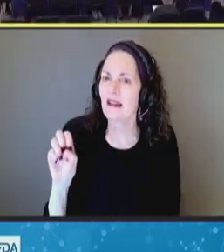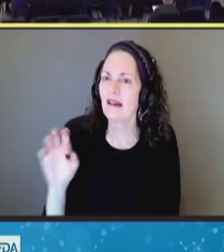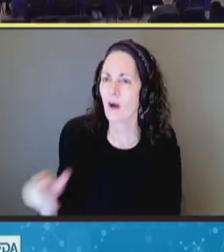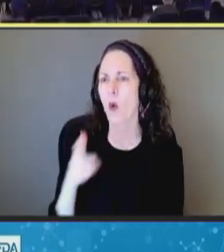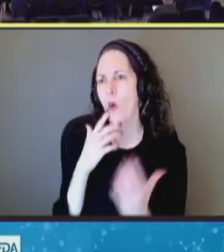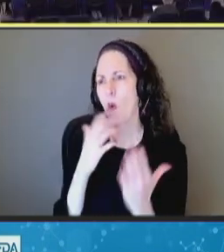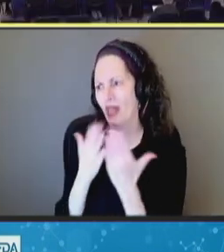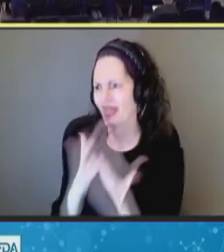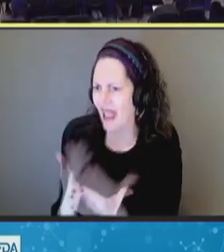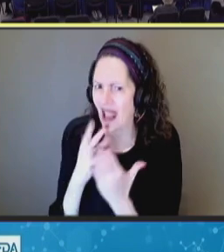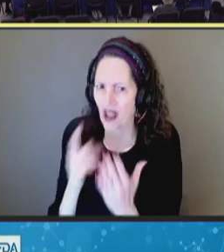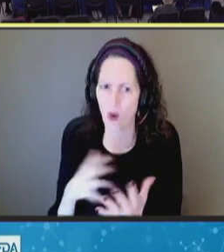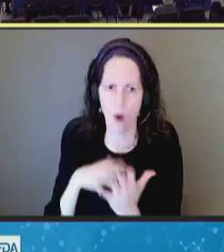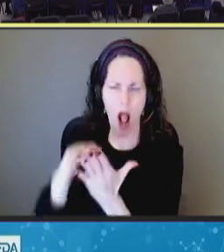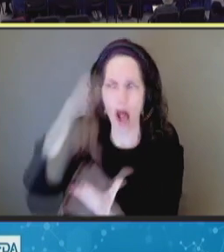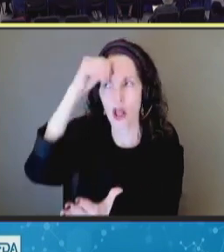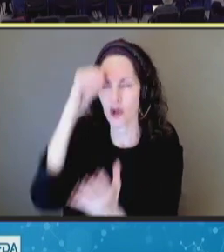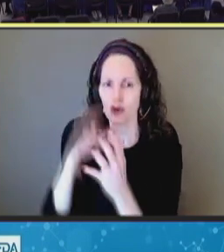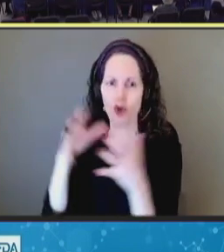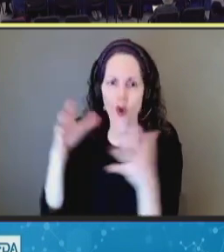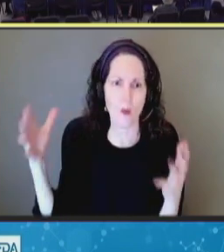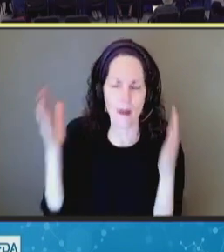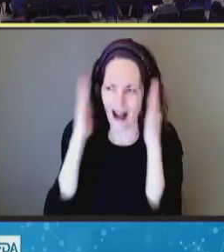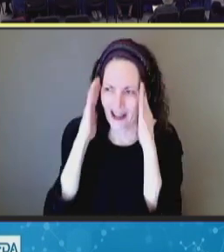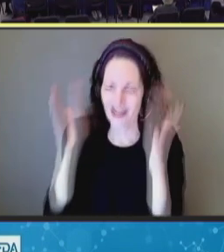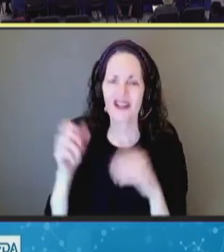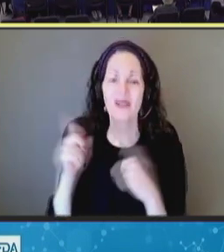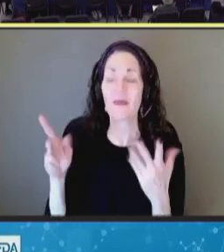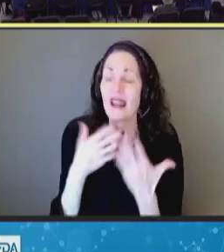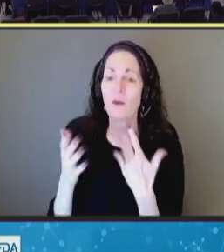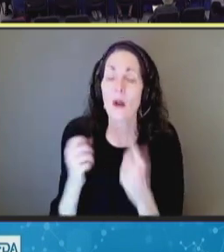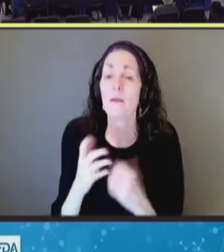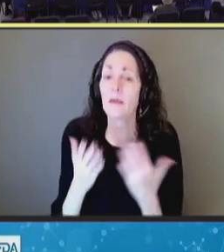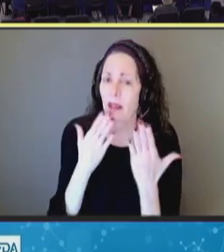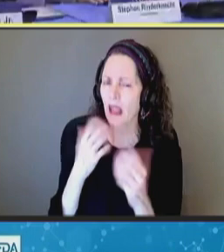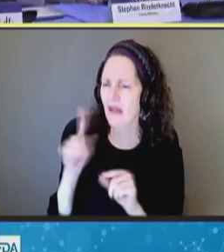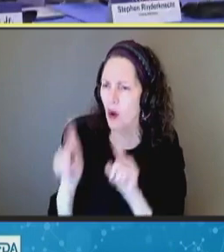here. I have a question, probably for Shannon and Rebecca. Rebecca,